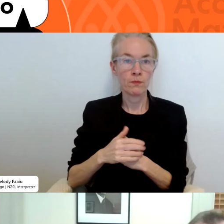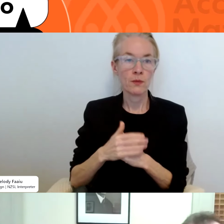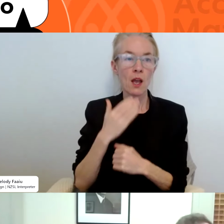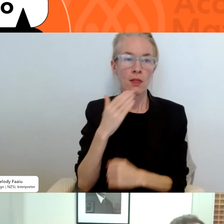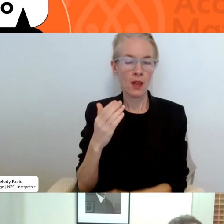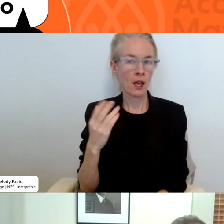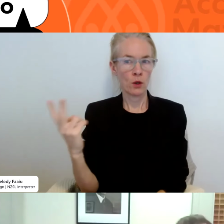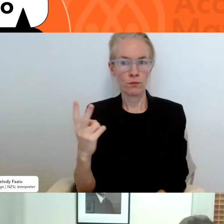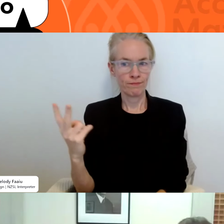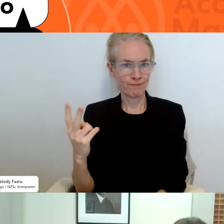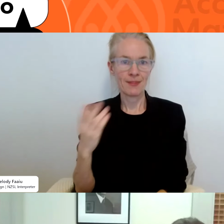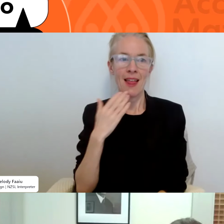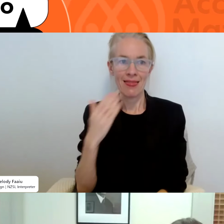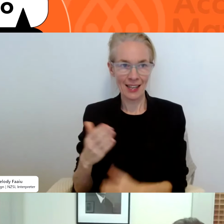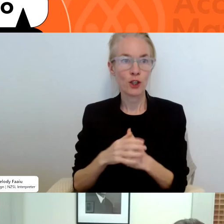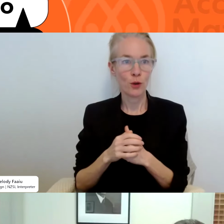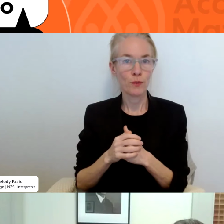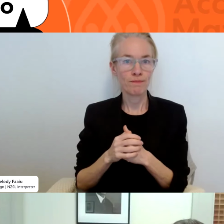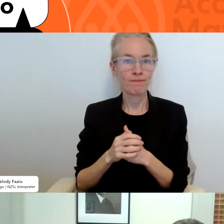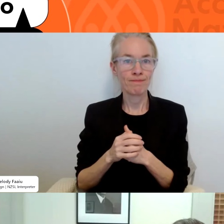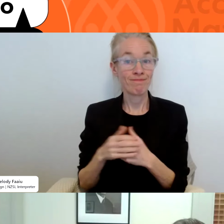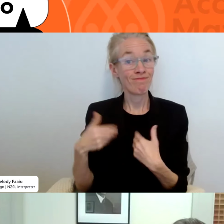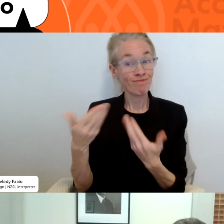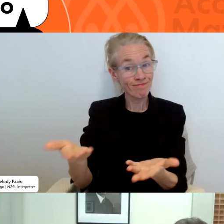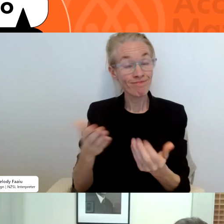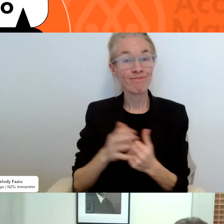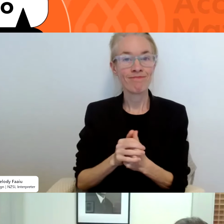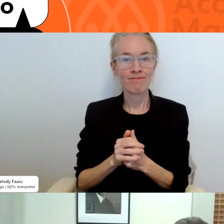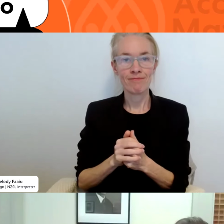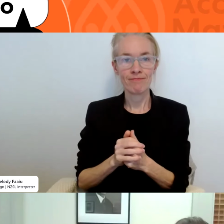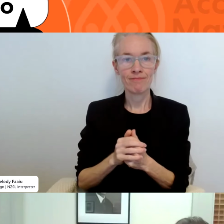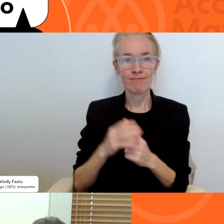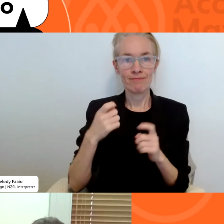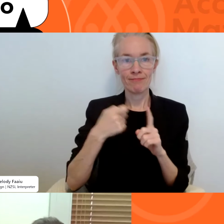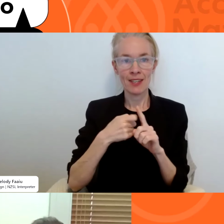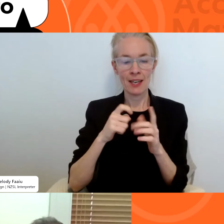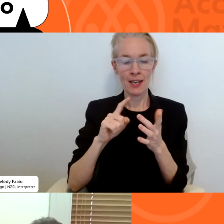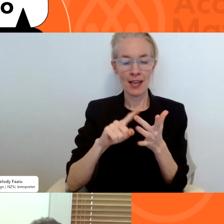the stage is all yours. Kia ora Juliana and kia ora tātou, ngā